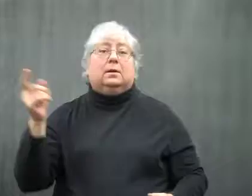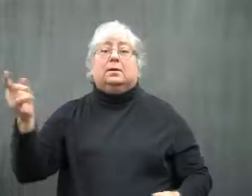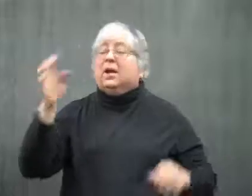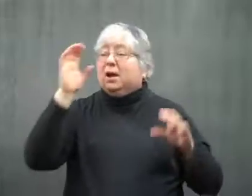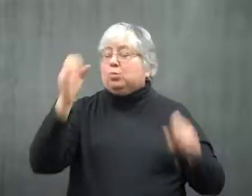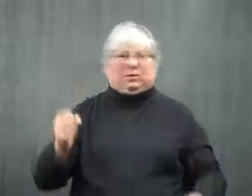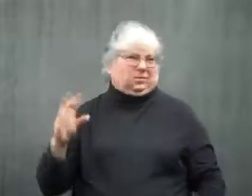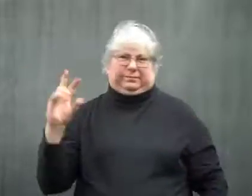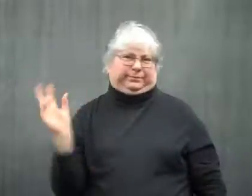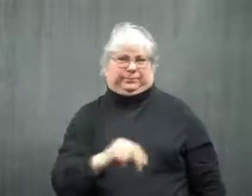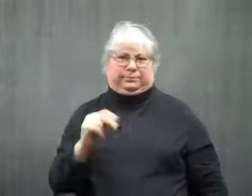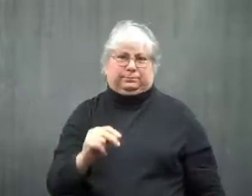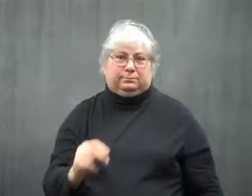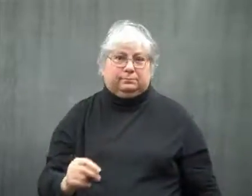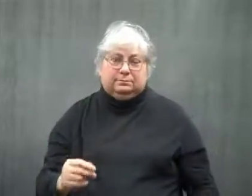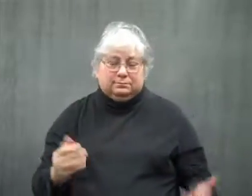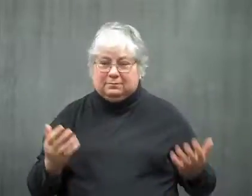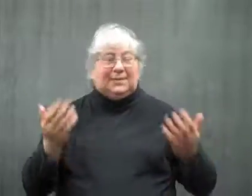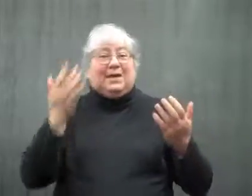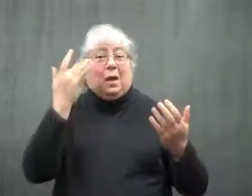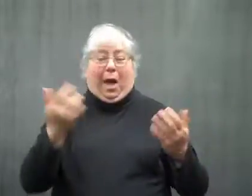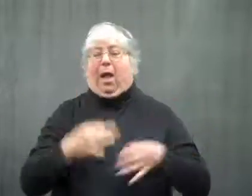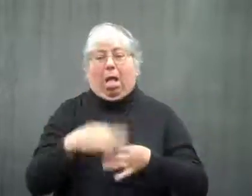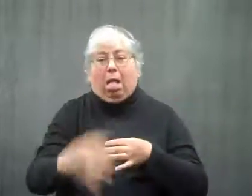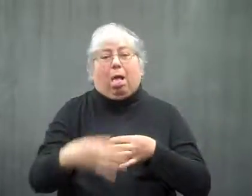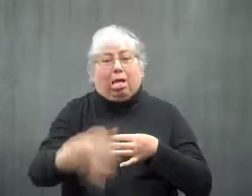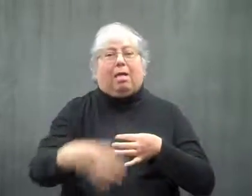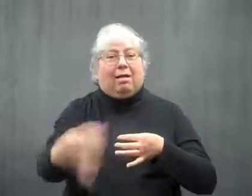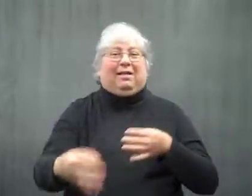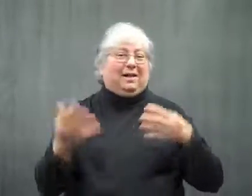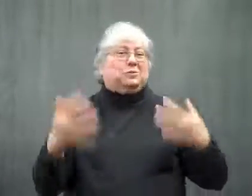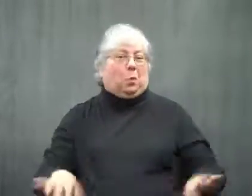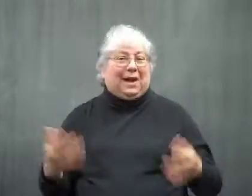The President turned it down, the talks had gone on long enough.